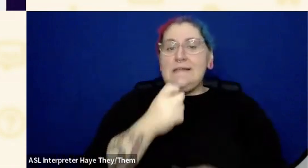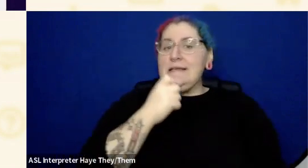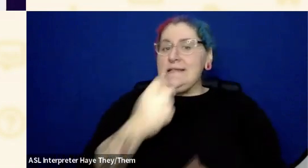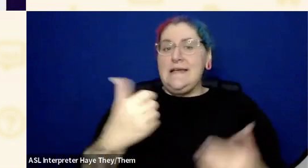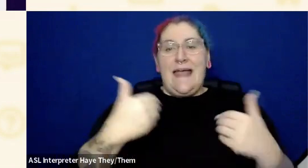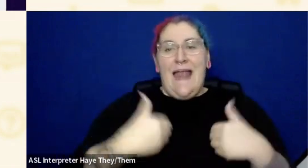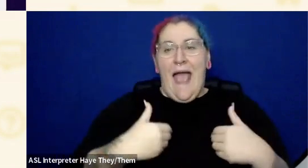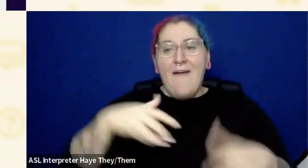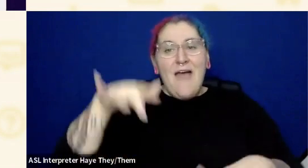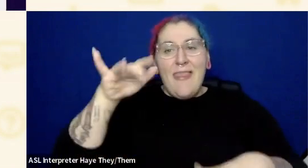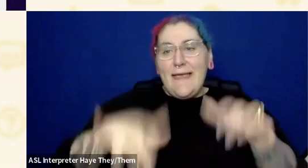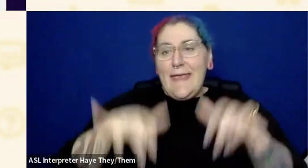or a screen reader.